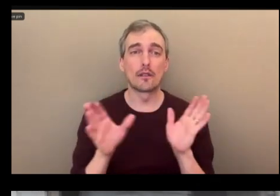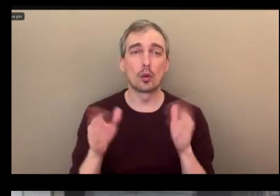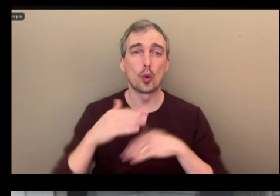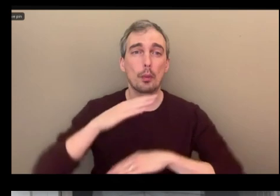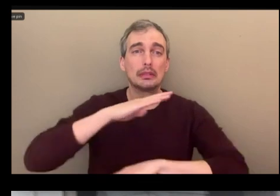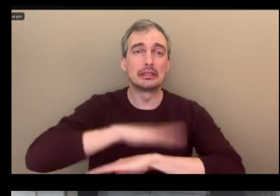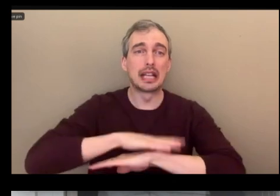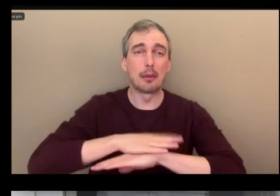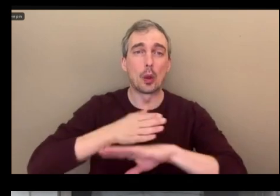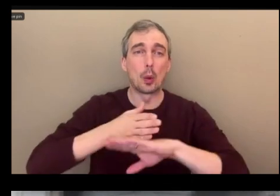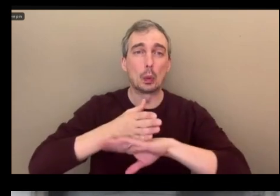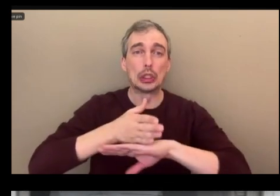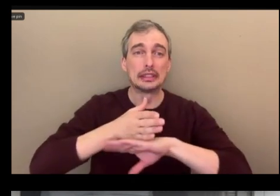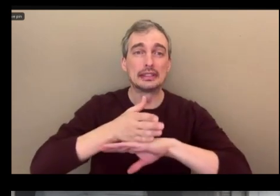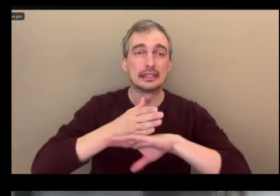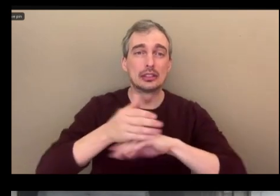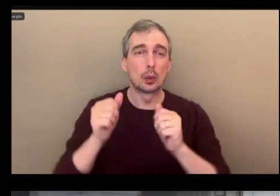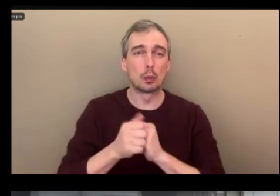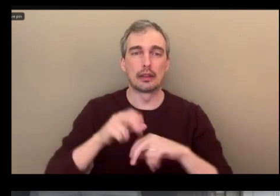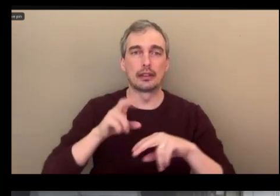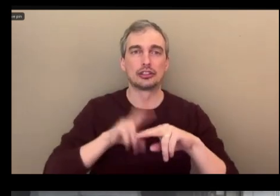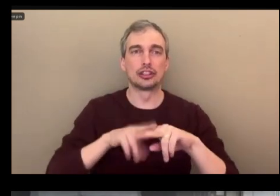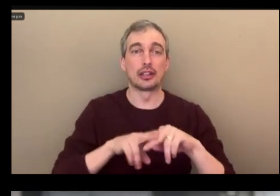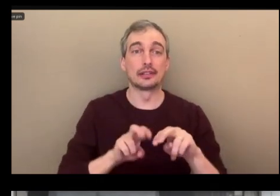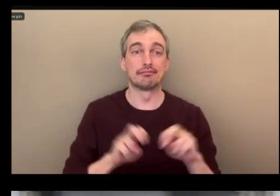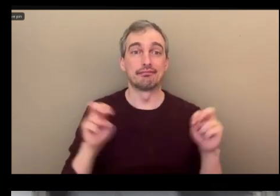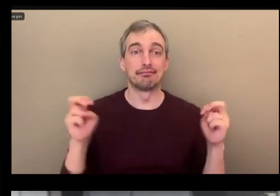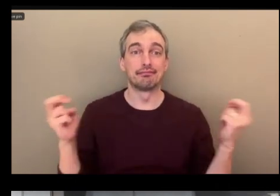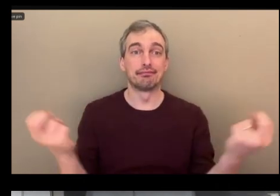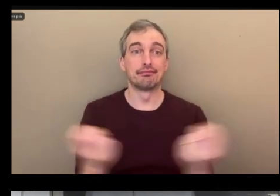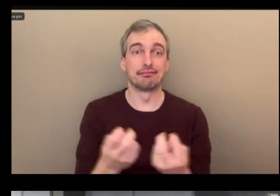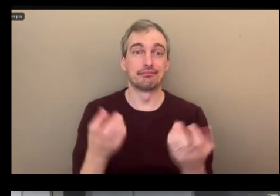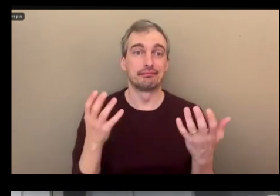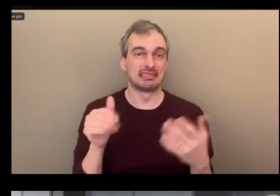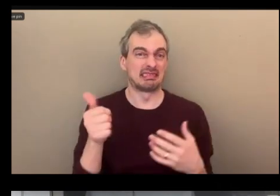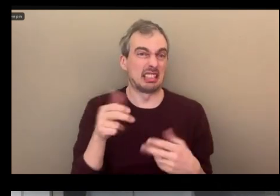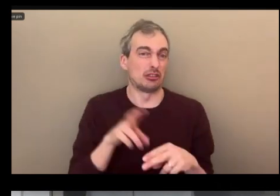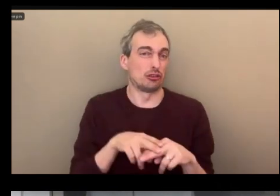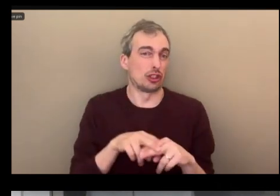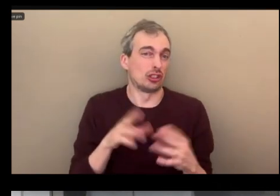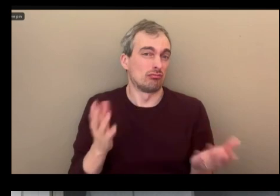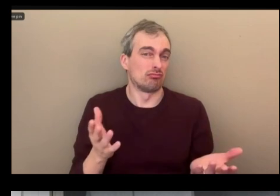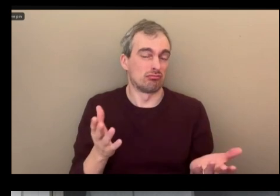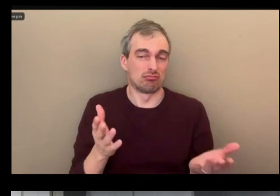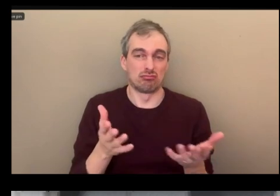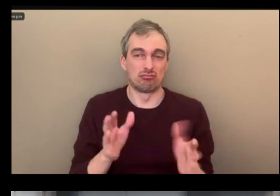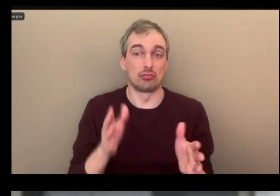Well, part of our program -- we're always looking at fixing defects. How do we remediate those defects?